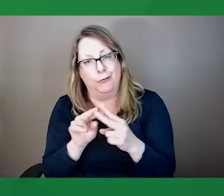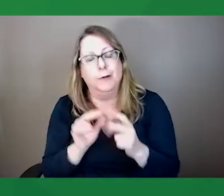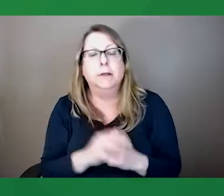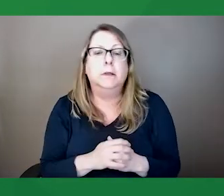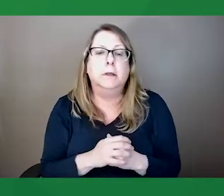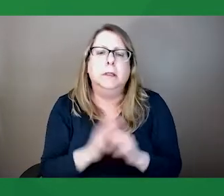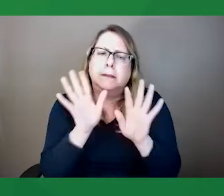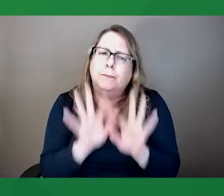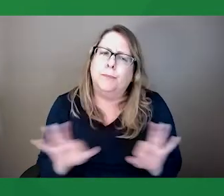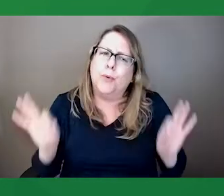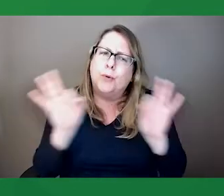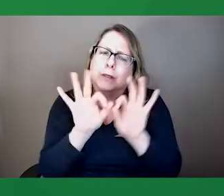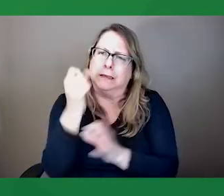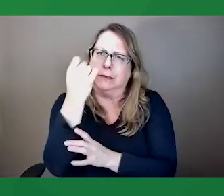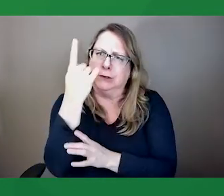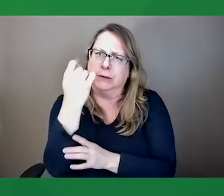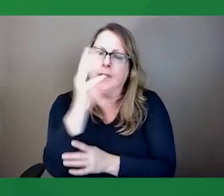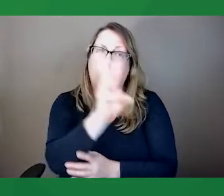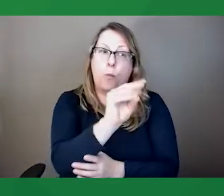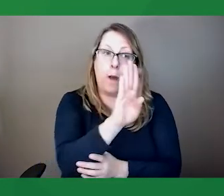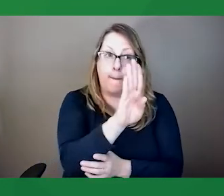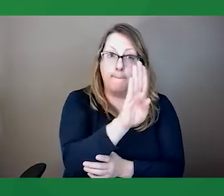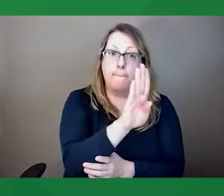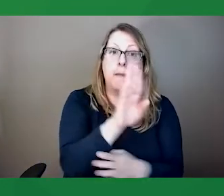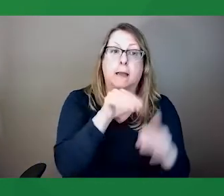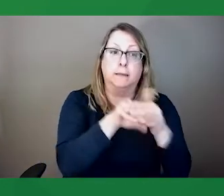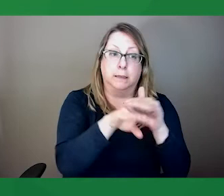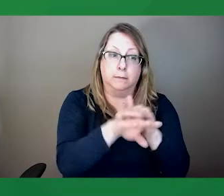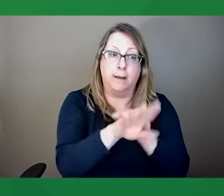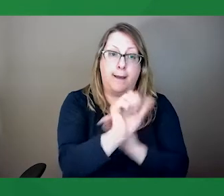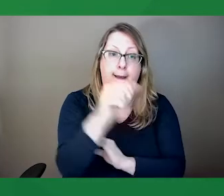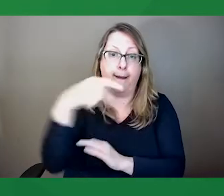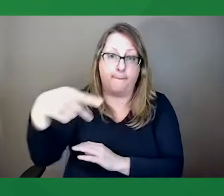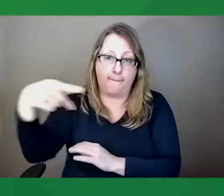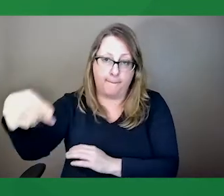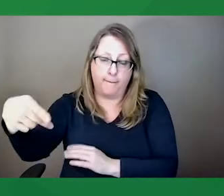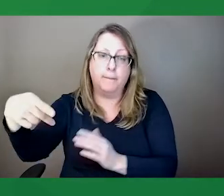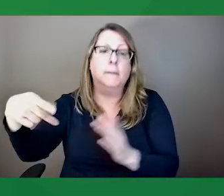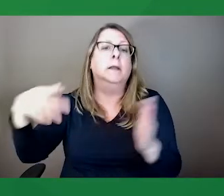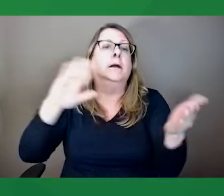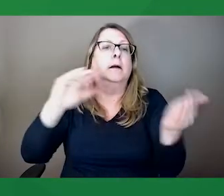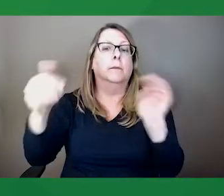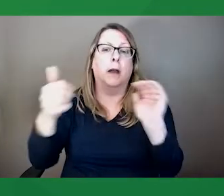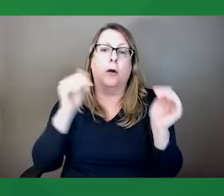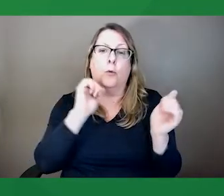or distinguish the web accessibility applications versus whatever is going to be brought